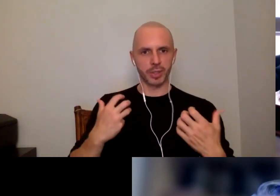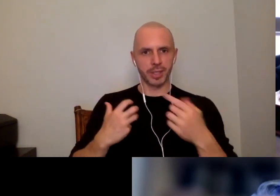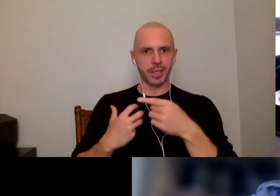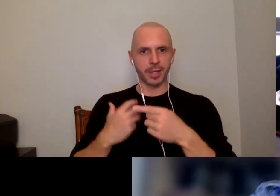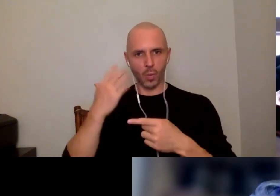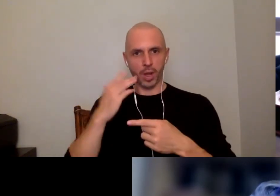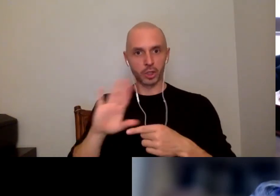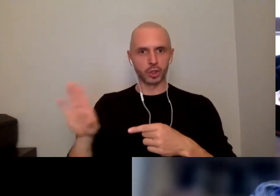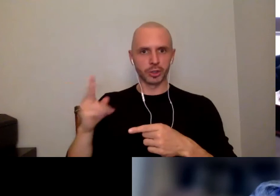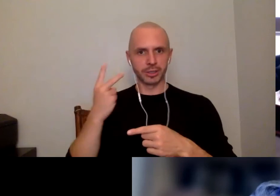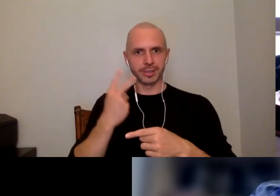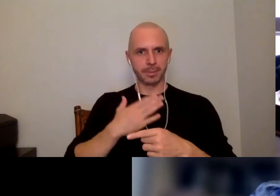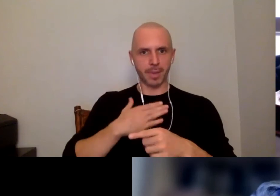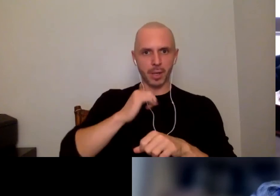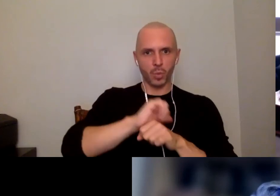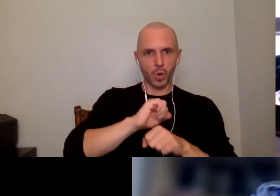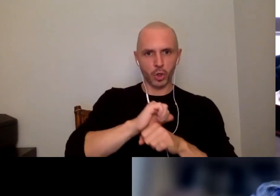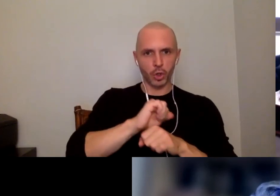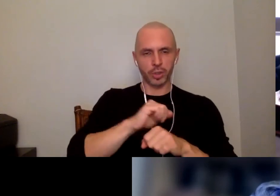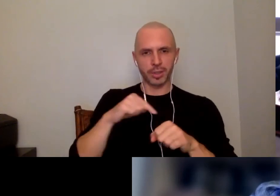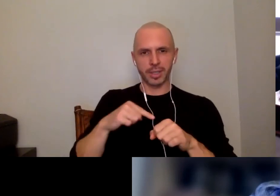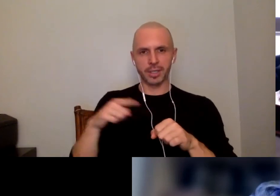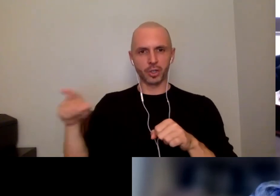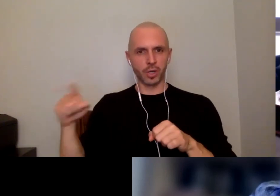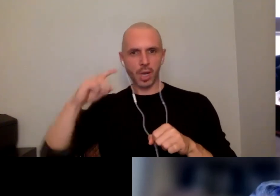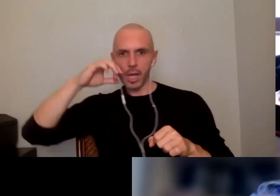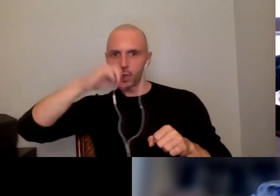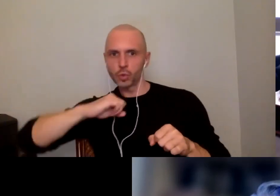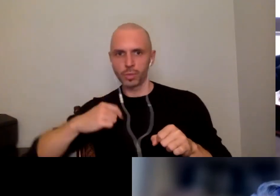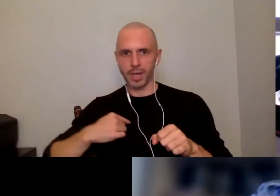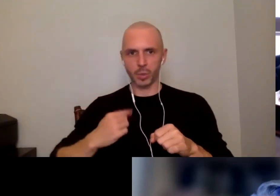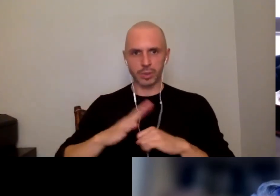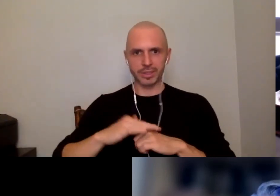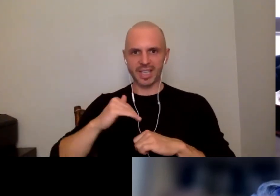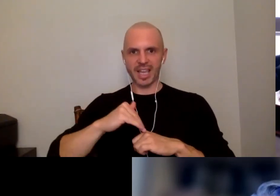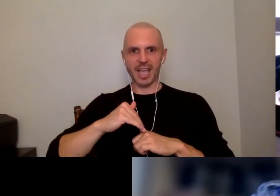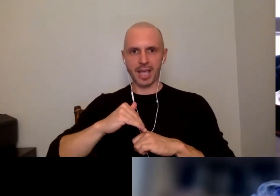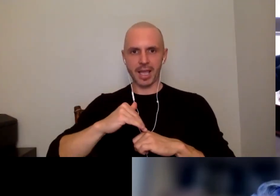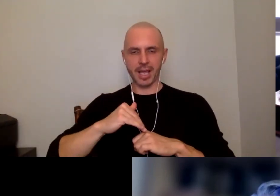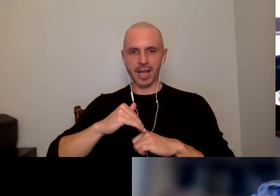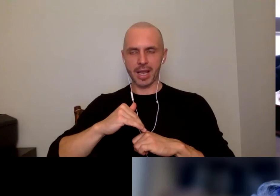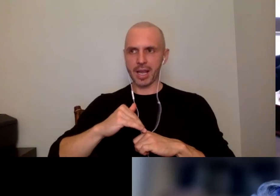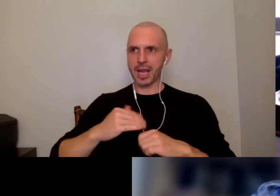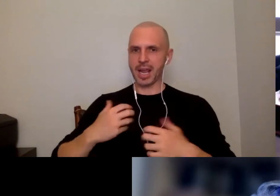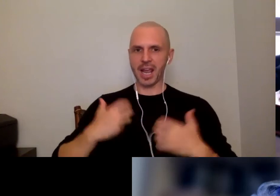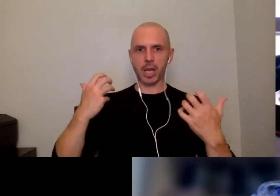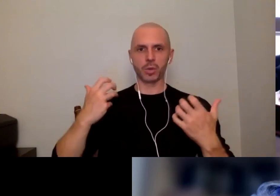i'm i have certainly rage you know against these things but you know don't live in anger